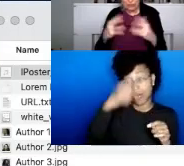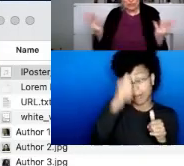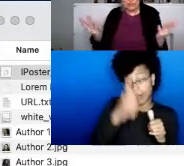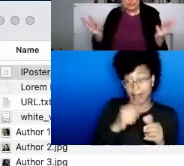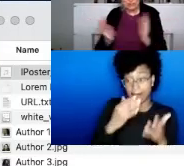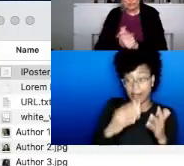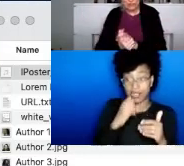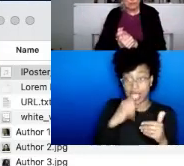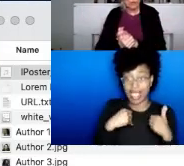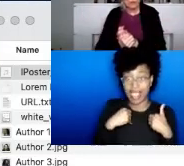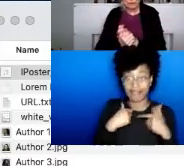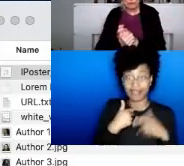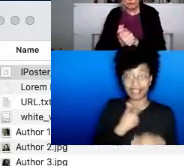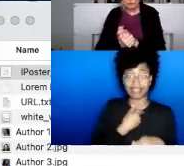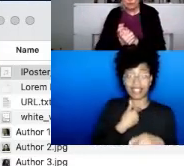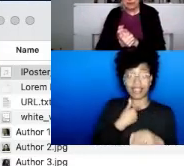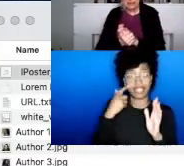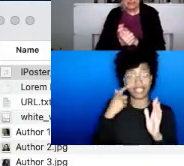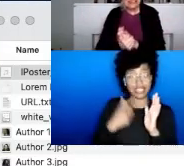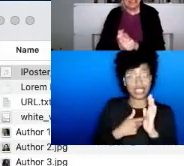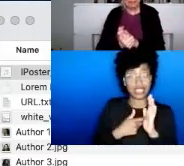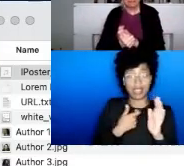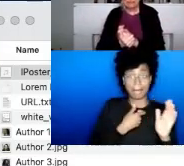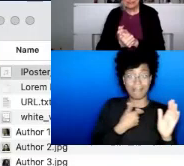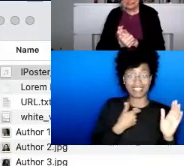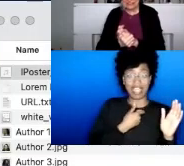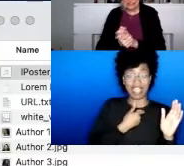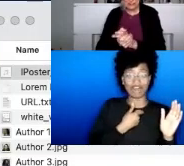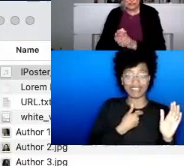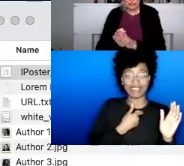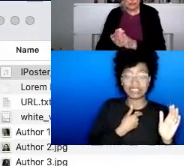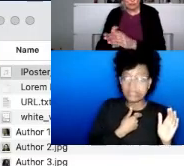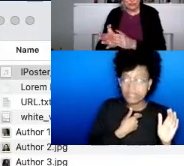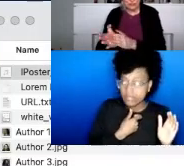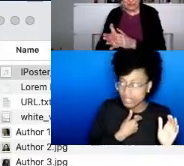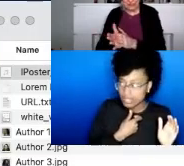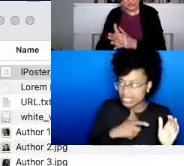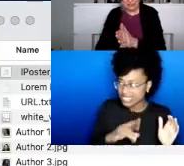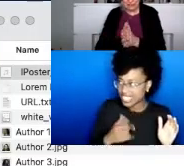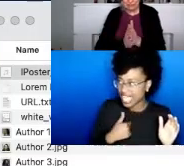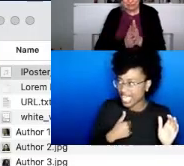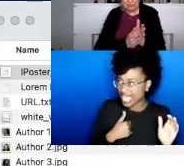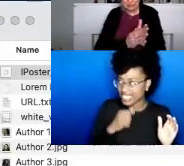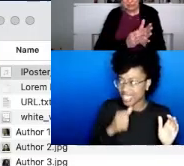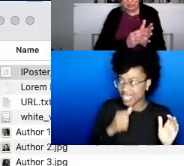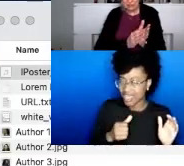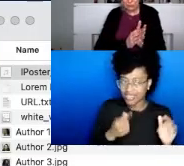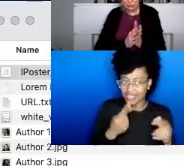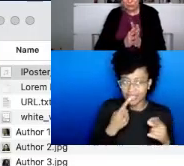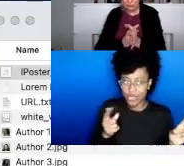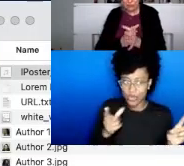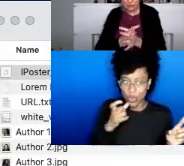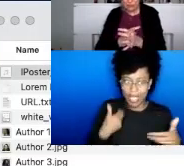identified or introduced myself 07:45:52 I certainly would not want to either